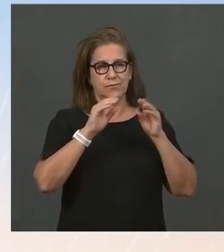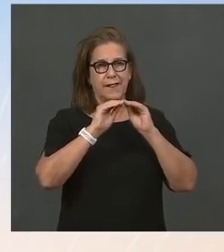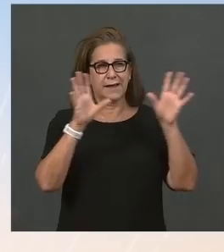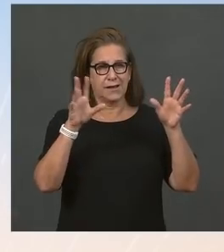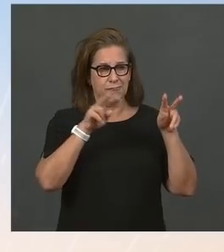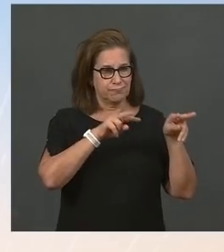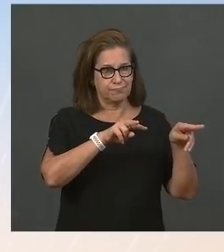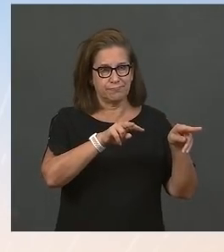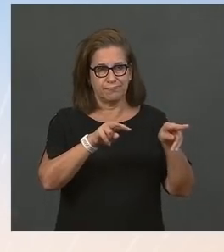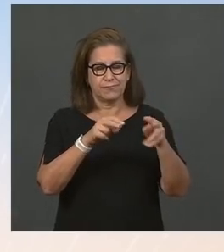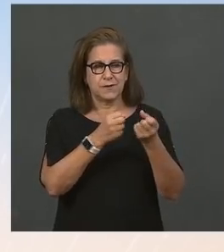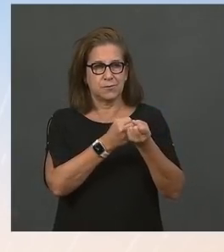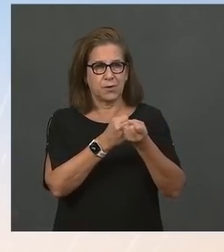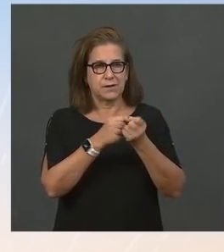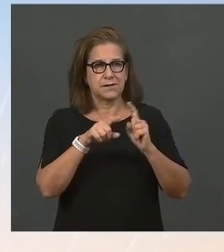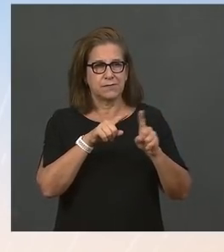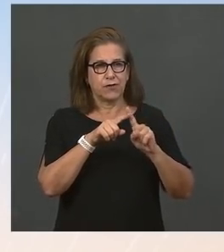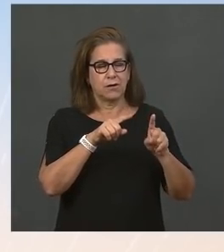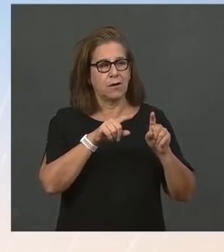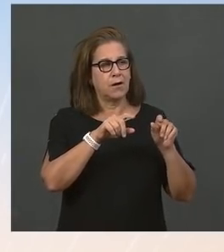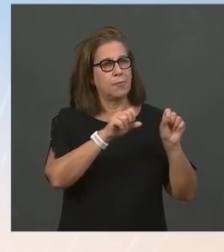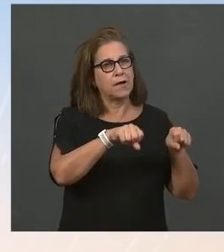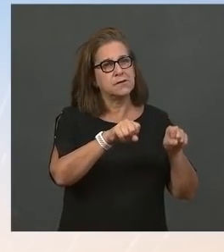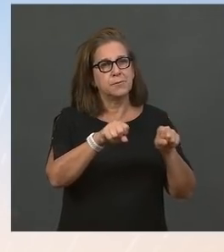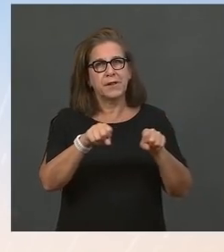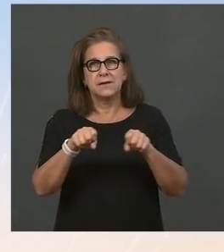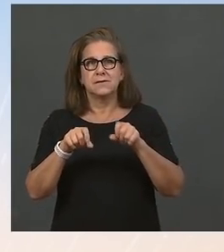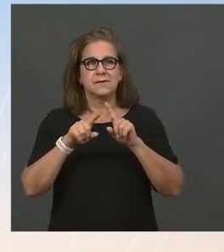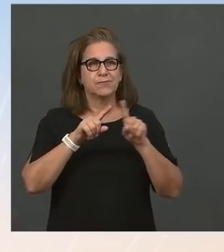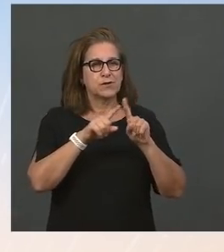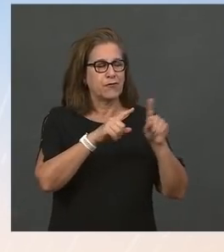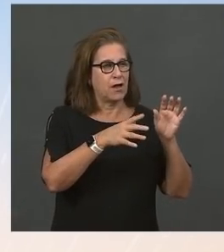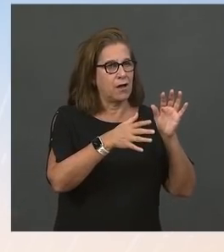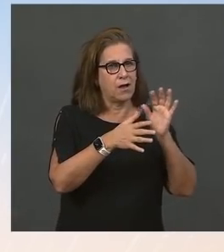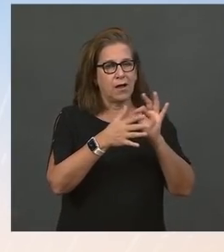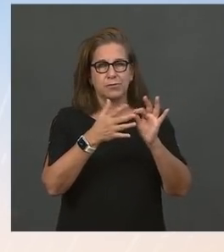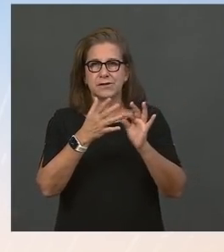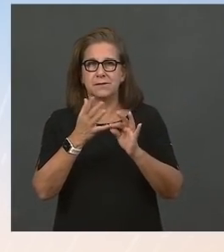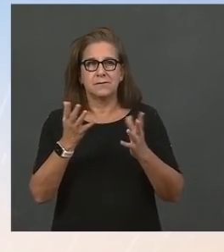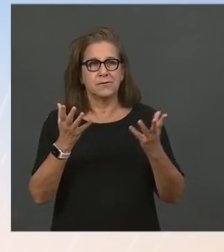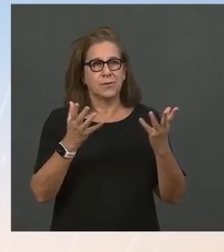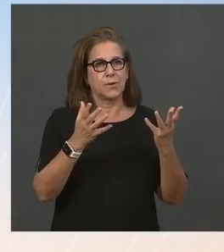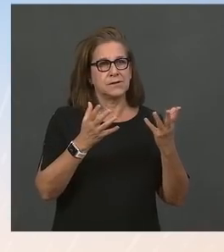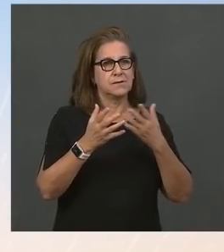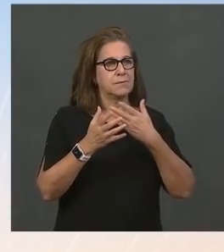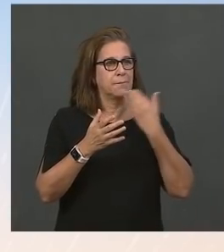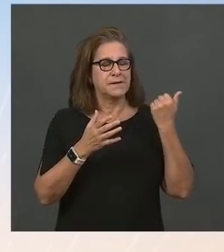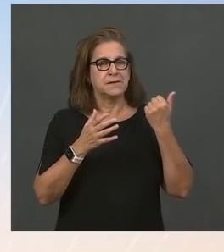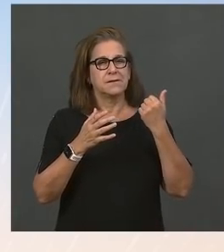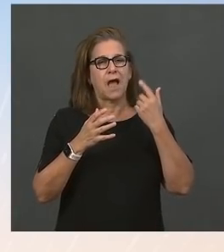we're moving toward a more fair tax system but also pay for these investments. The Press: Thanks. And just one more on the filibuster.